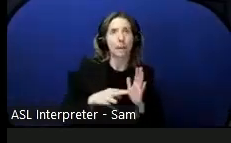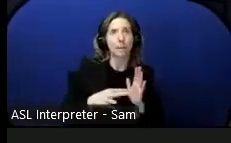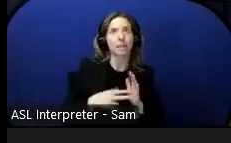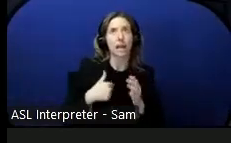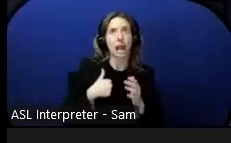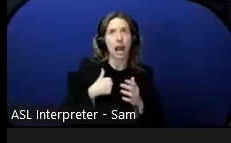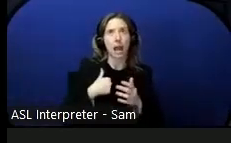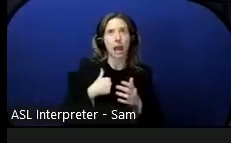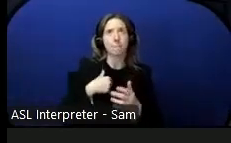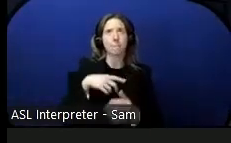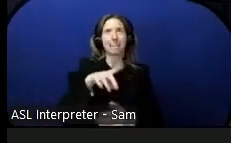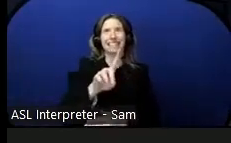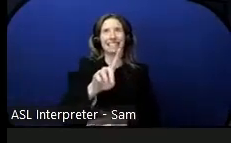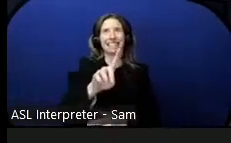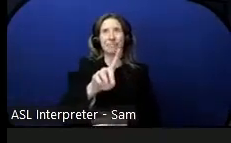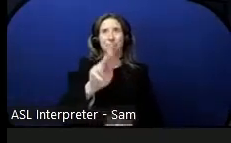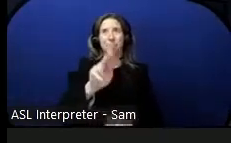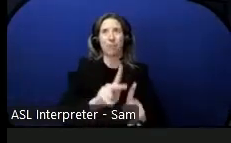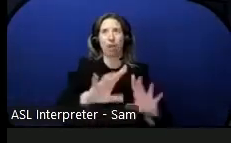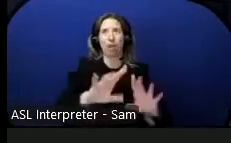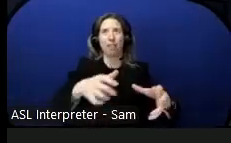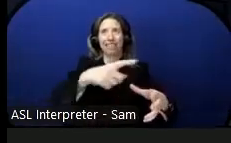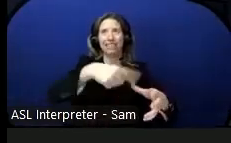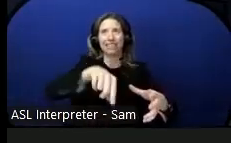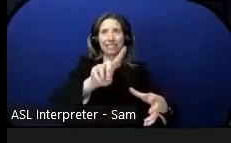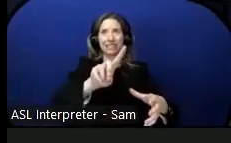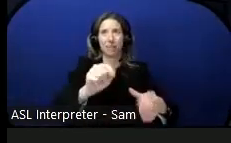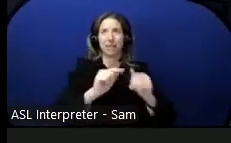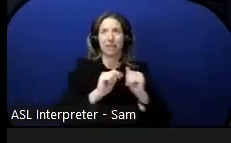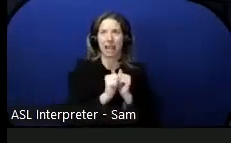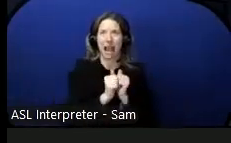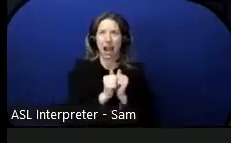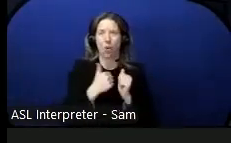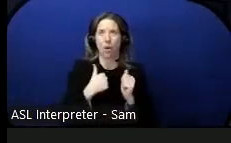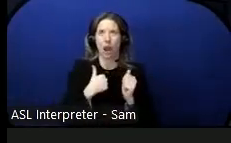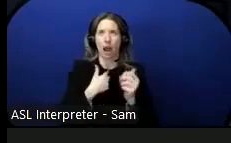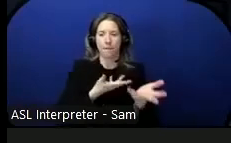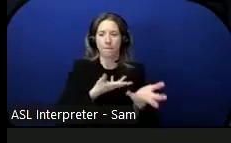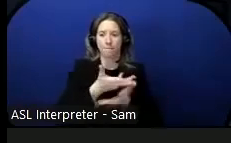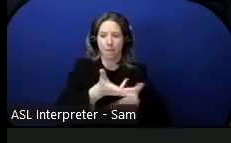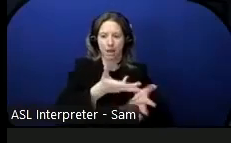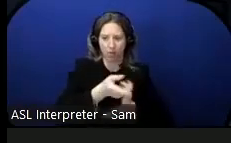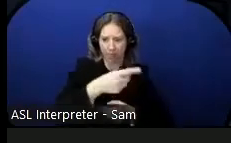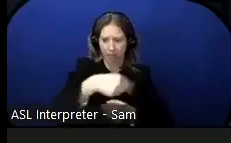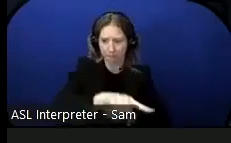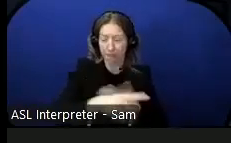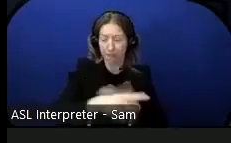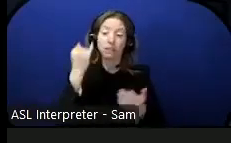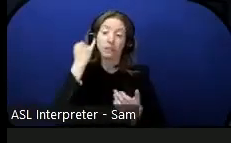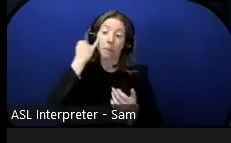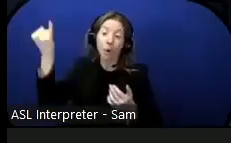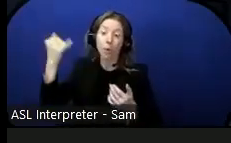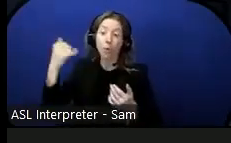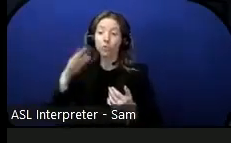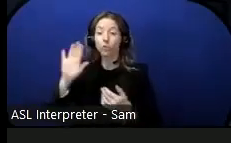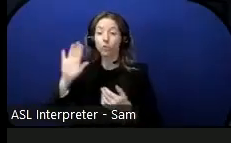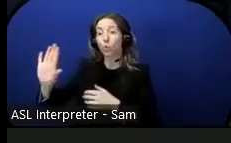and you're pushing stuff to prod, you know that your job is to write accessible code. If you are a manager of a department,